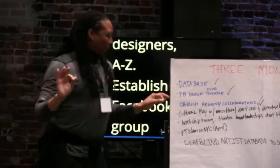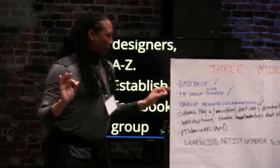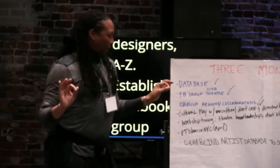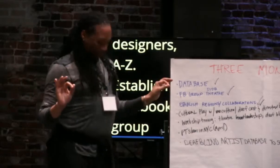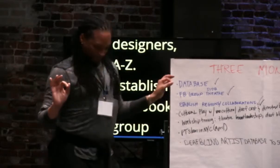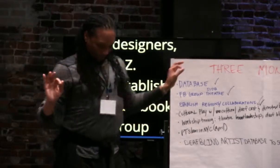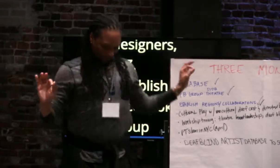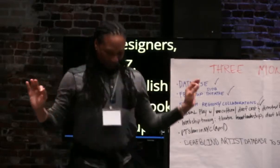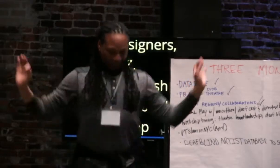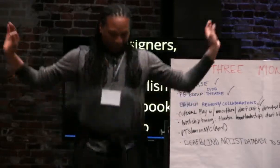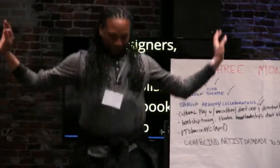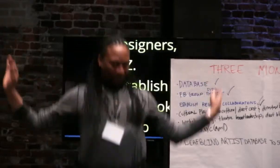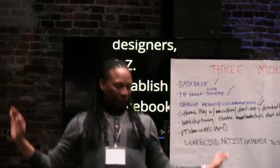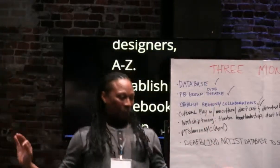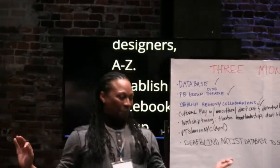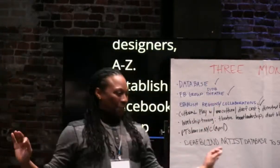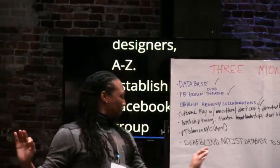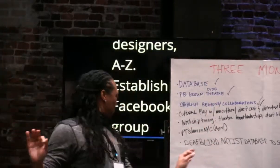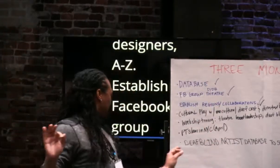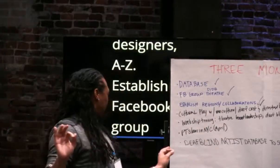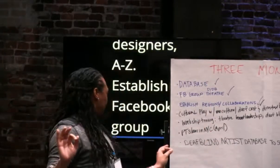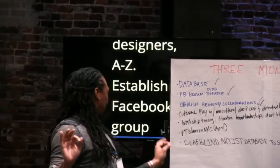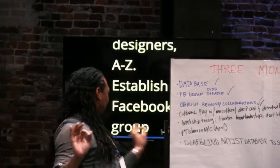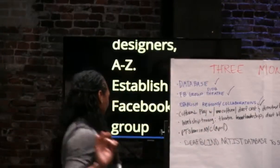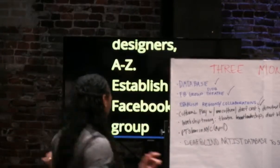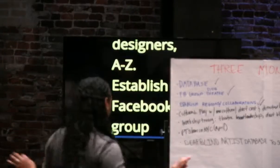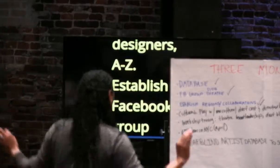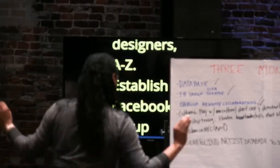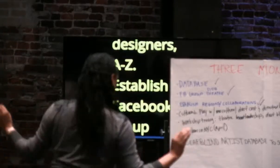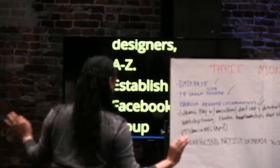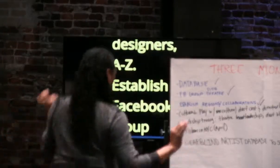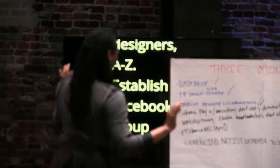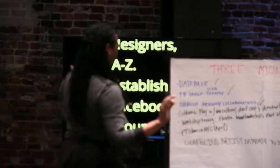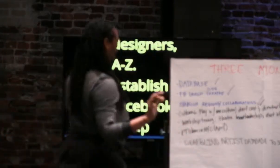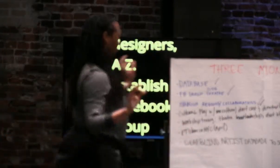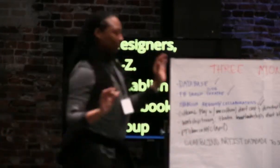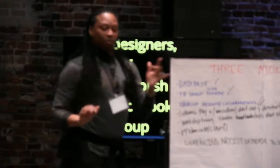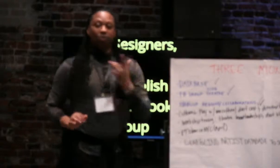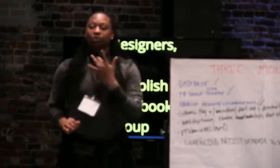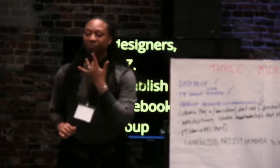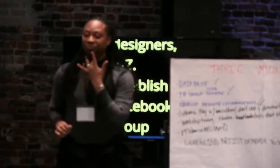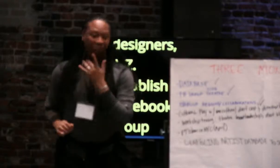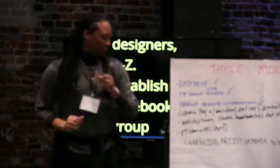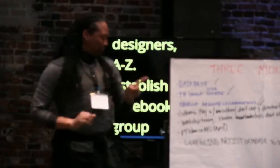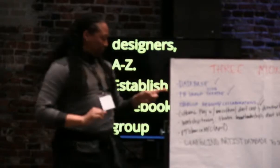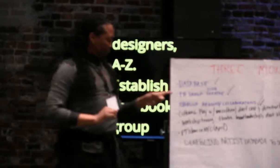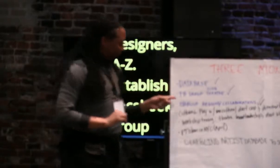Okay, I'm still on duty, I'm still on task. There's more? Okay, my bad.